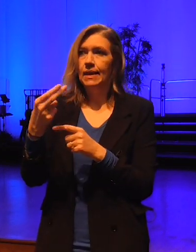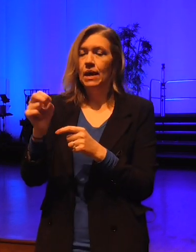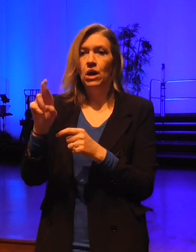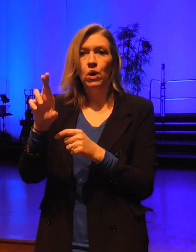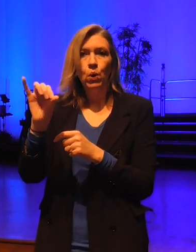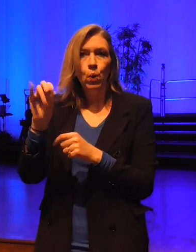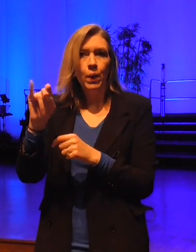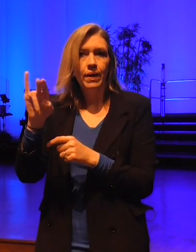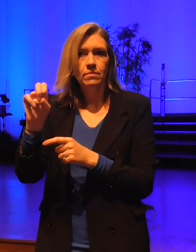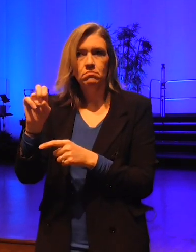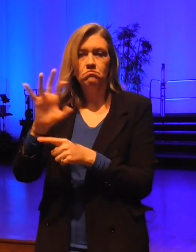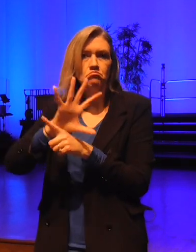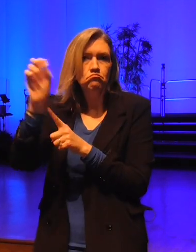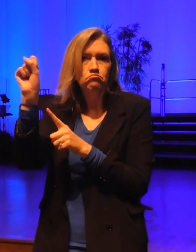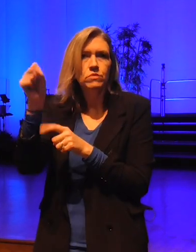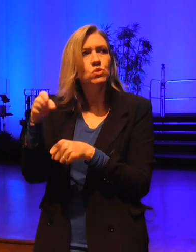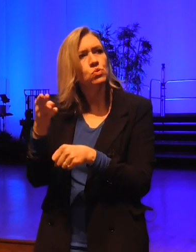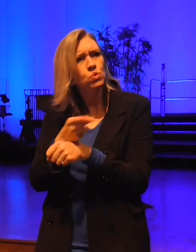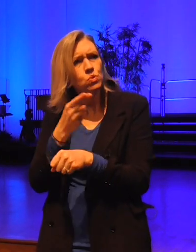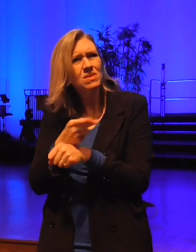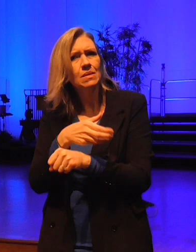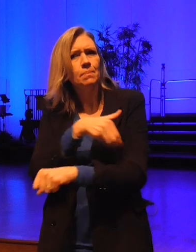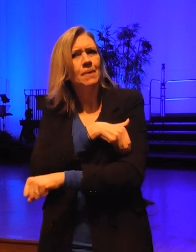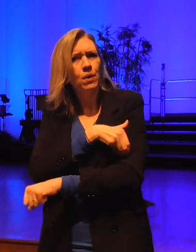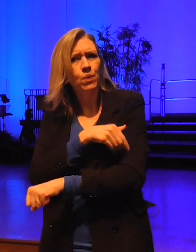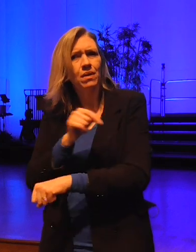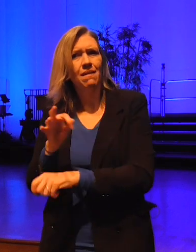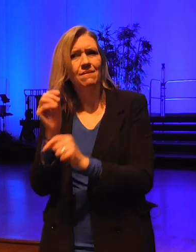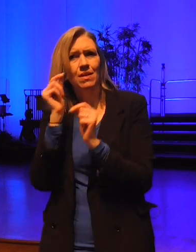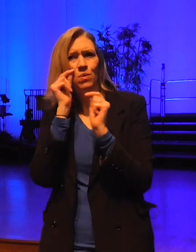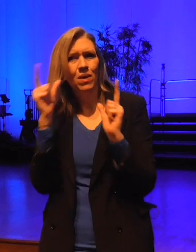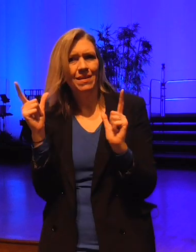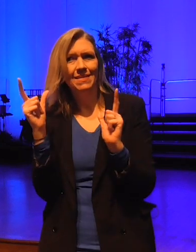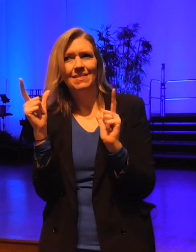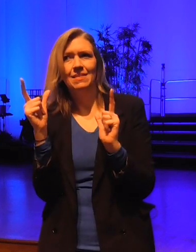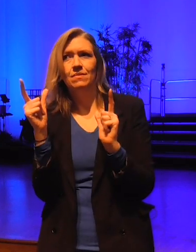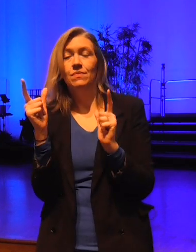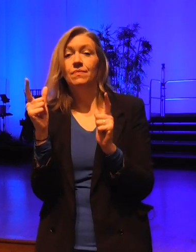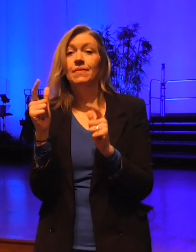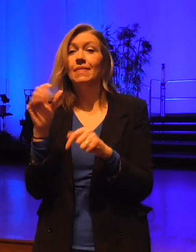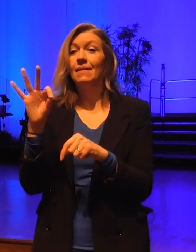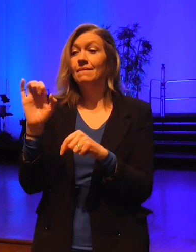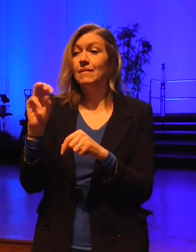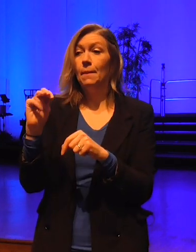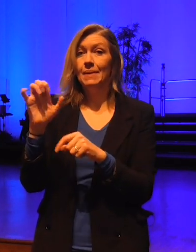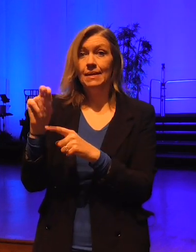the power of of Awakening it is through the feminine principle that we wake up to the